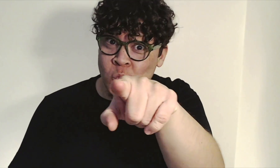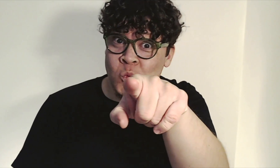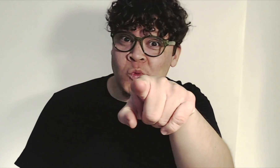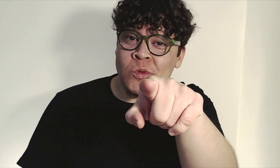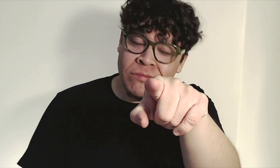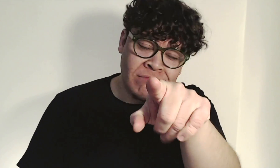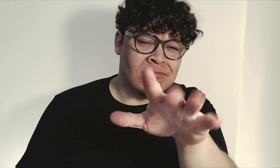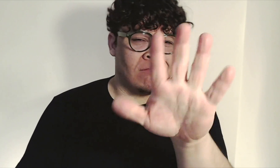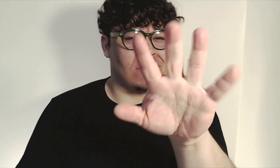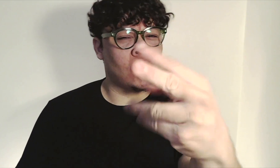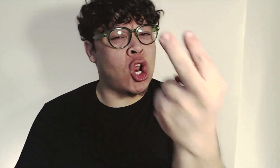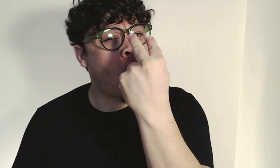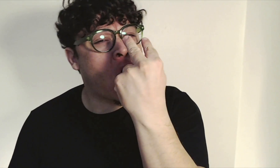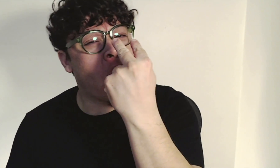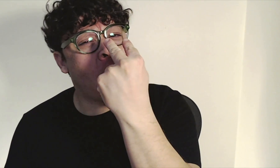Is that you? Listen up!